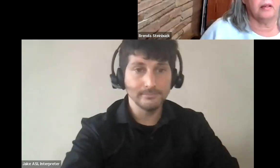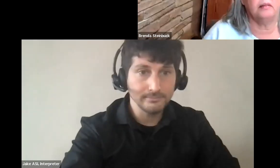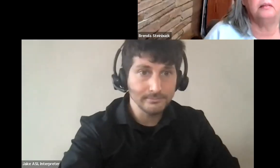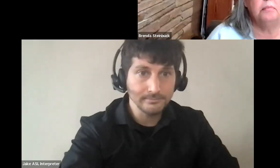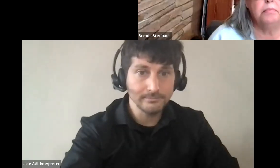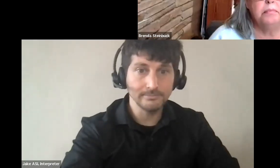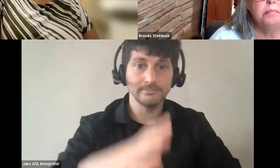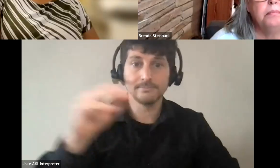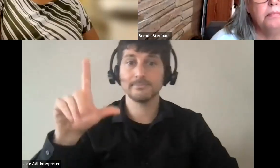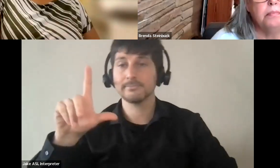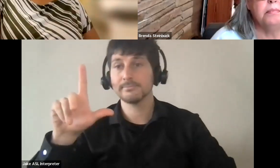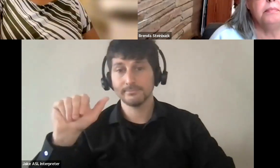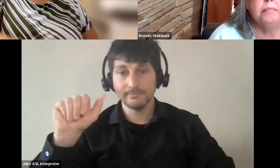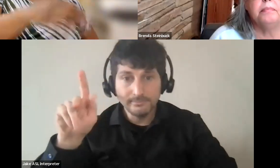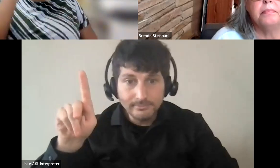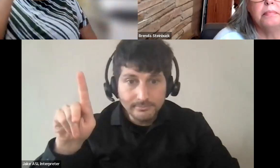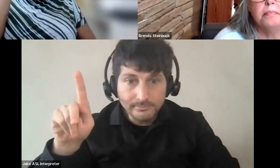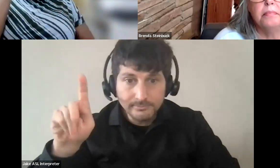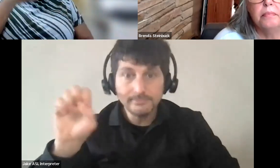We are going to now turn it over to Brenda and LaKesha.